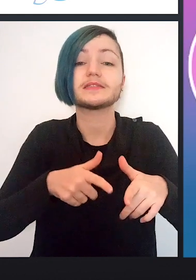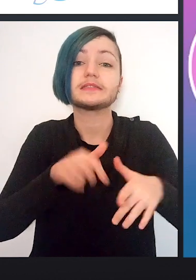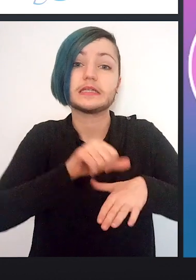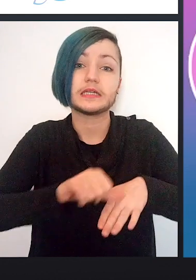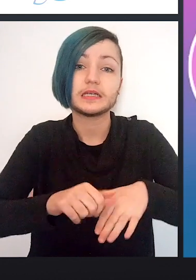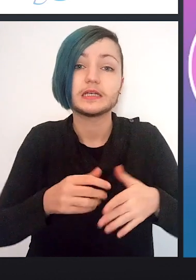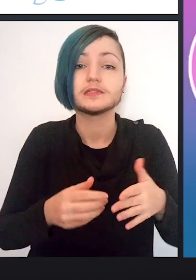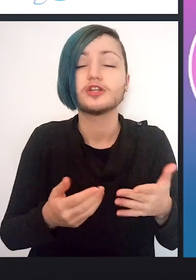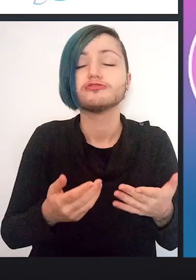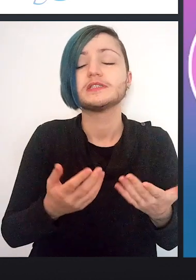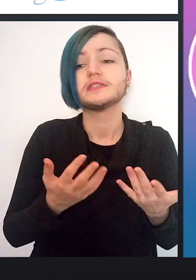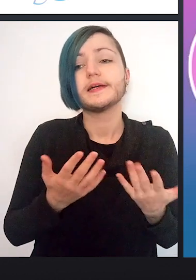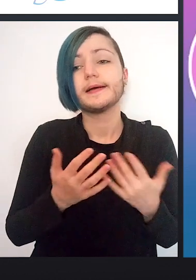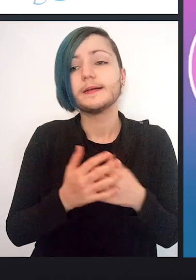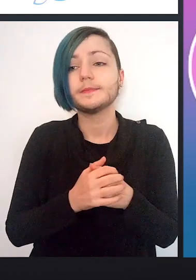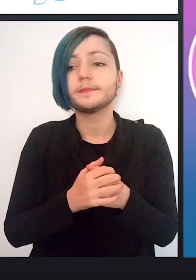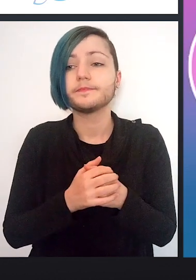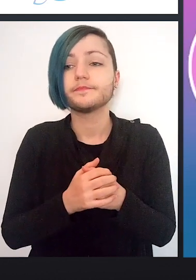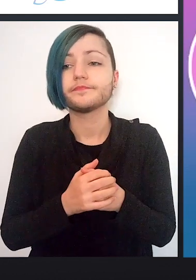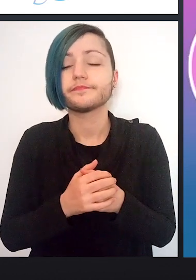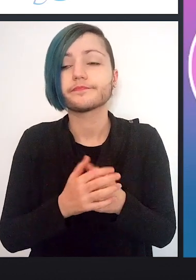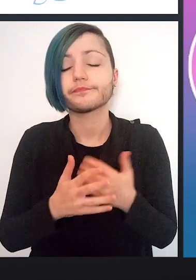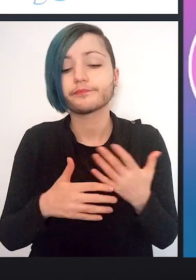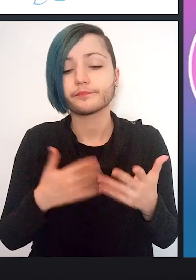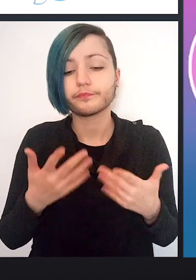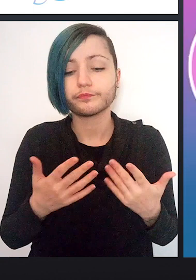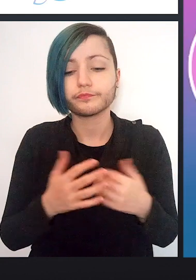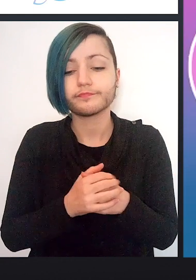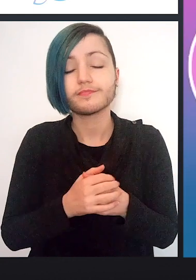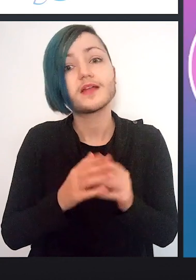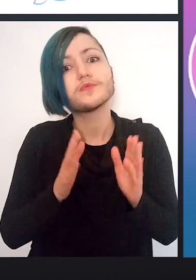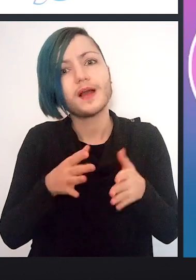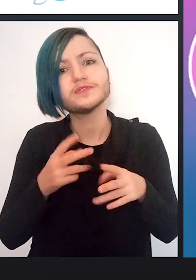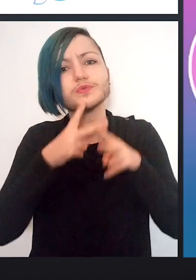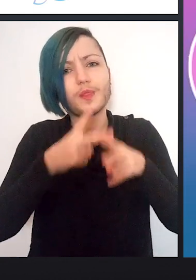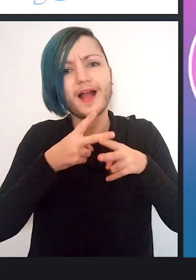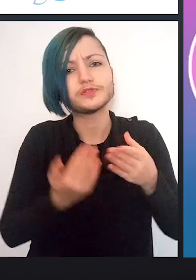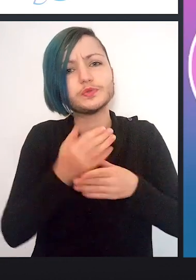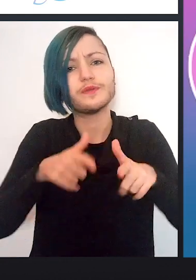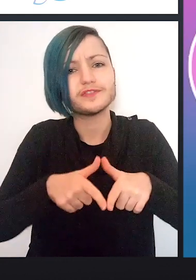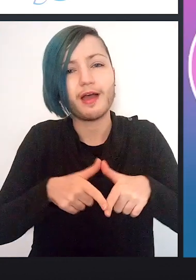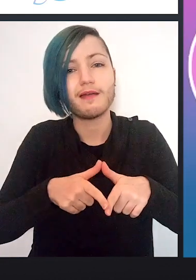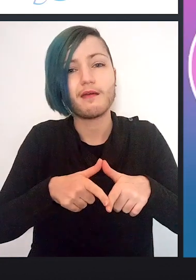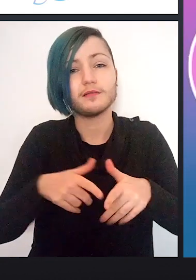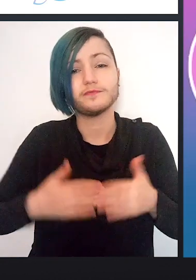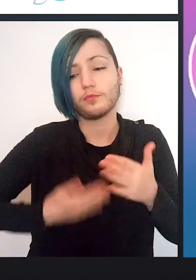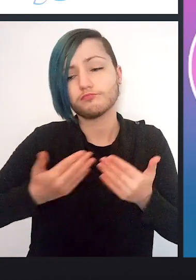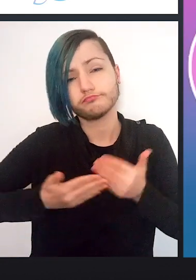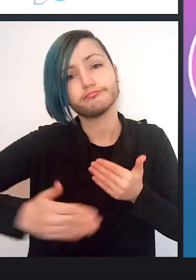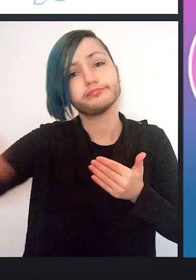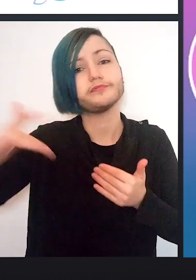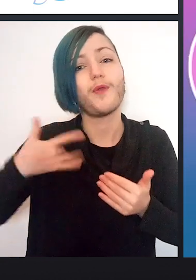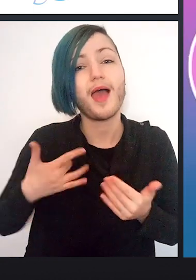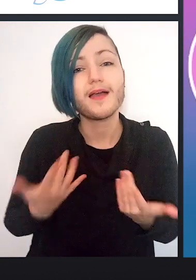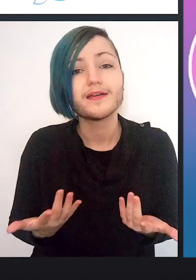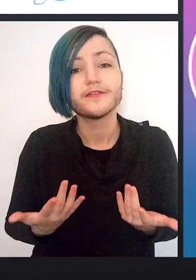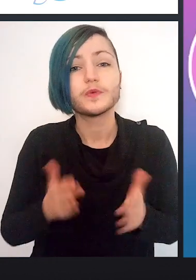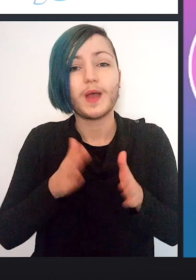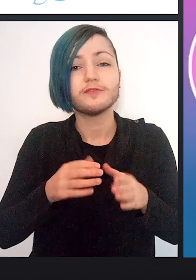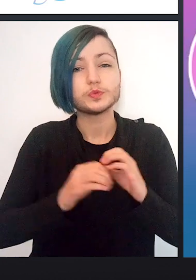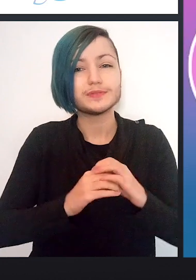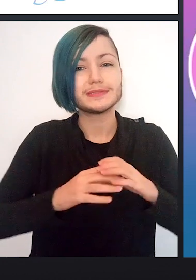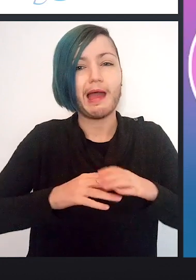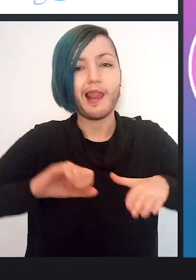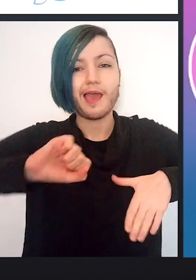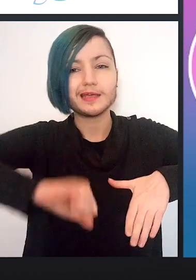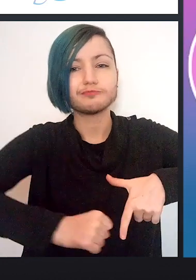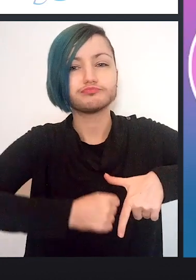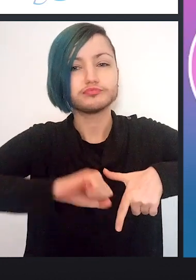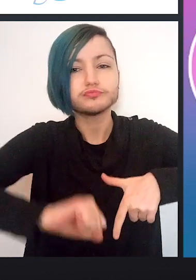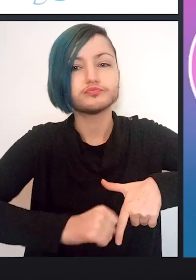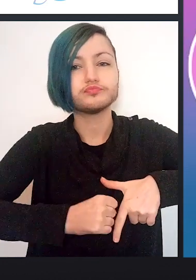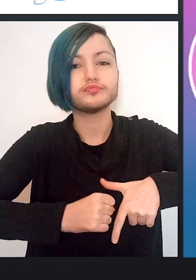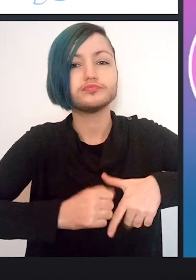Having to look after your vagina for the rest of your life, to dilate quite extensively and